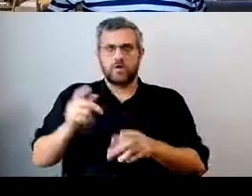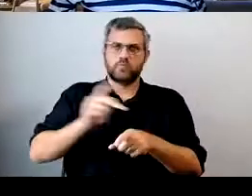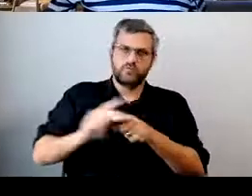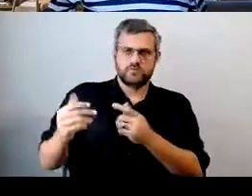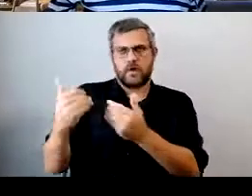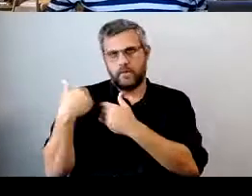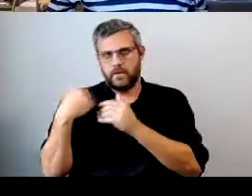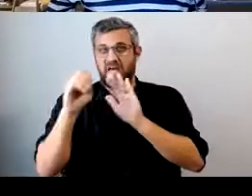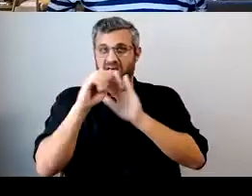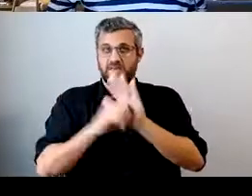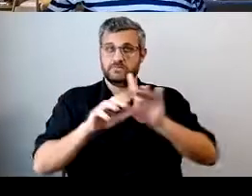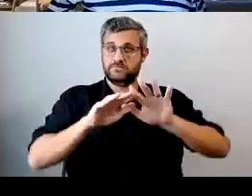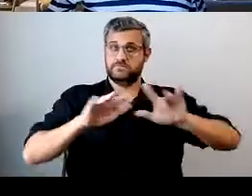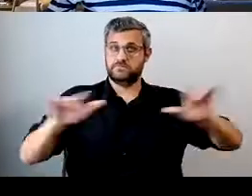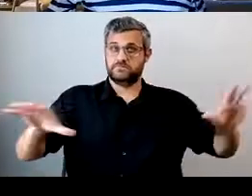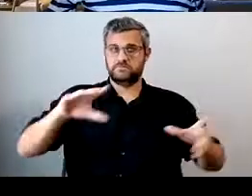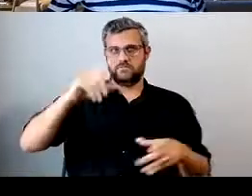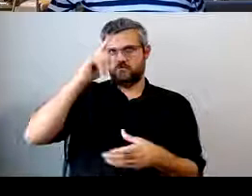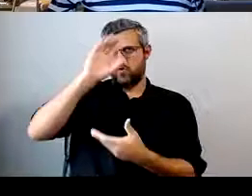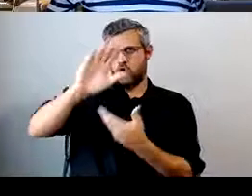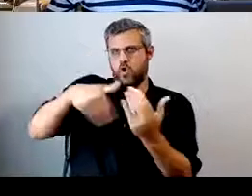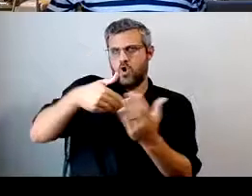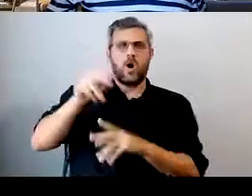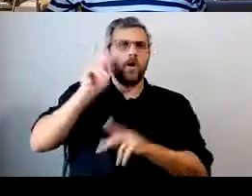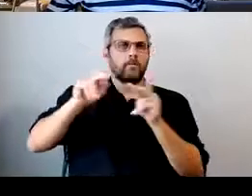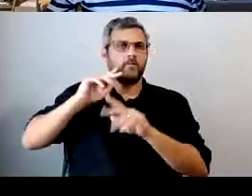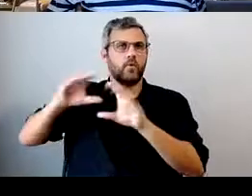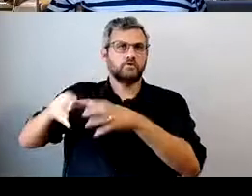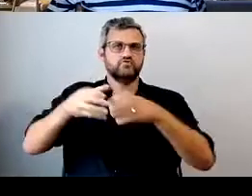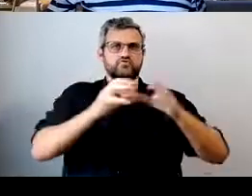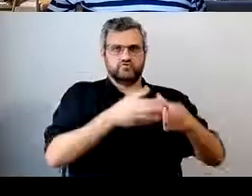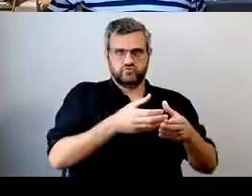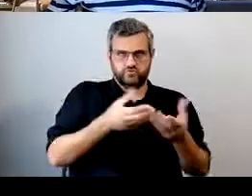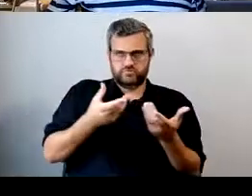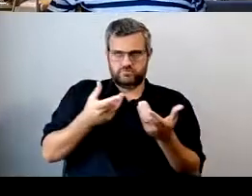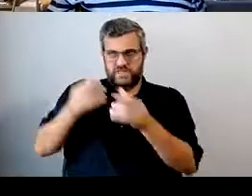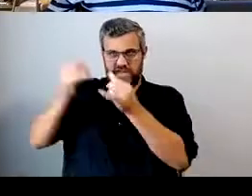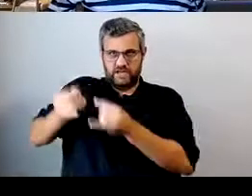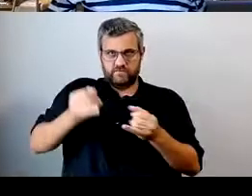To serve the all populations you may eliminate the need to make individual modifications later.